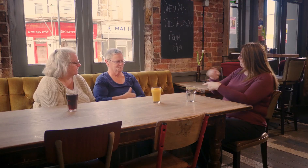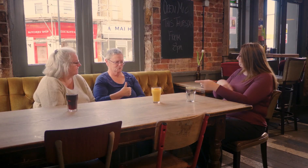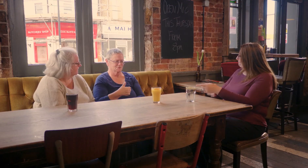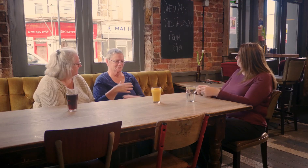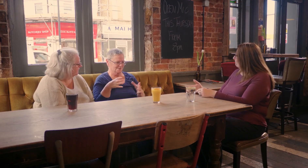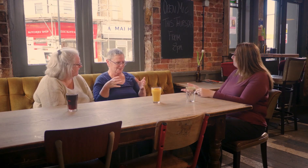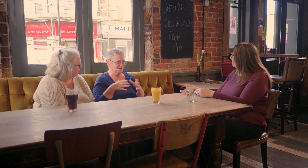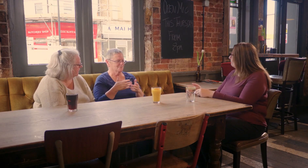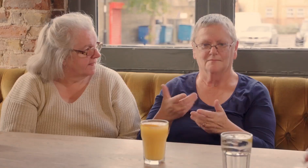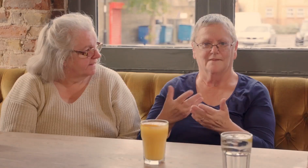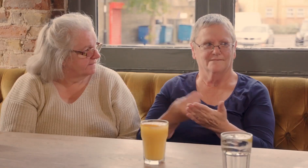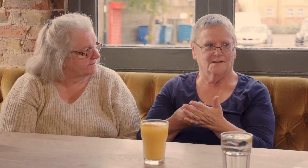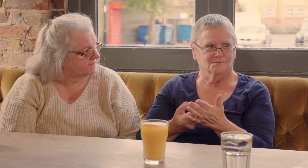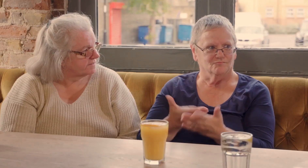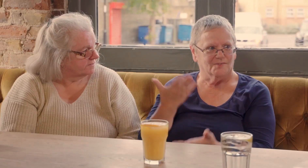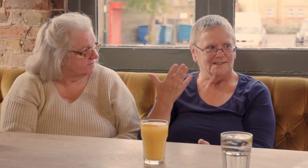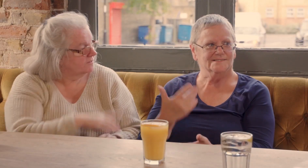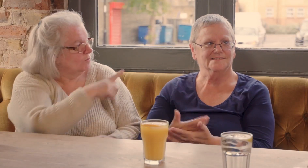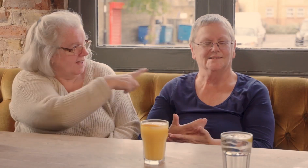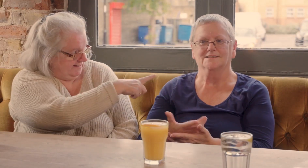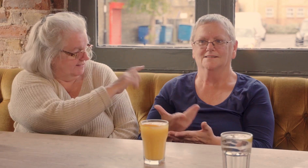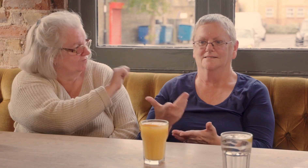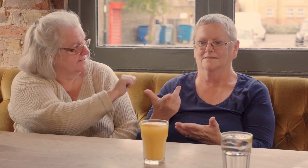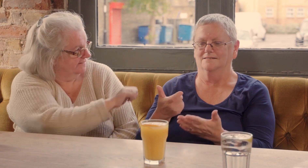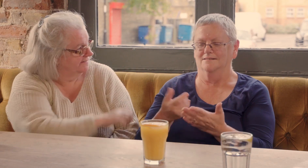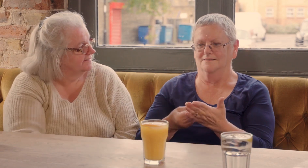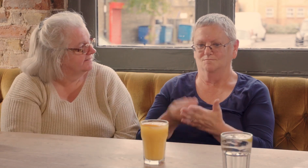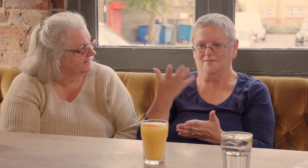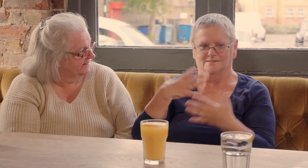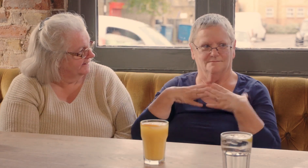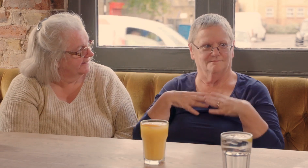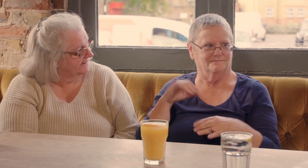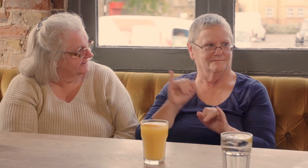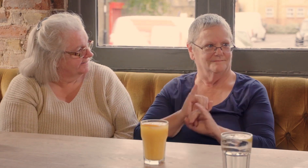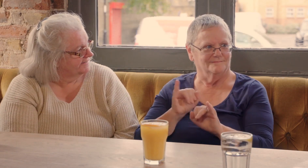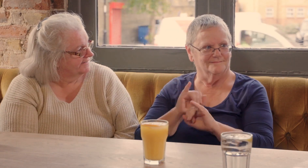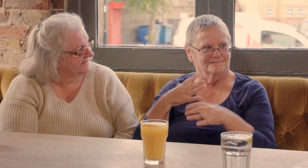Organising fundraisers. - That's right! To get money to replace those awful tops!